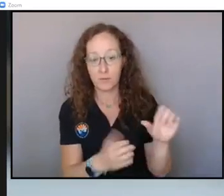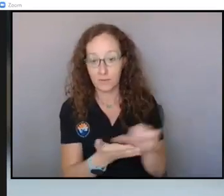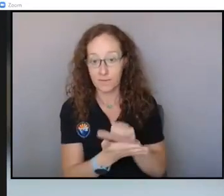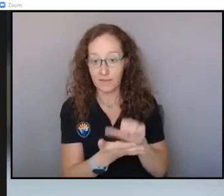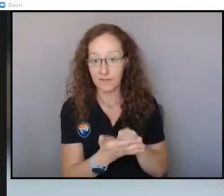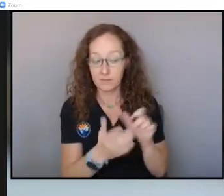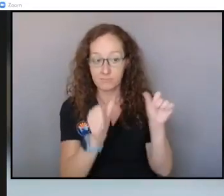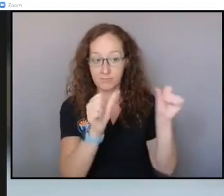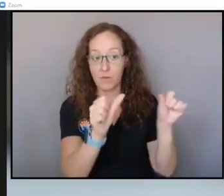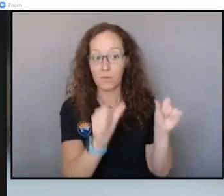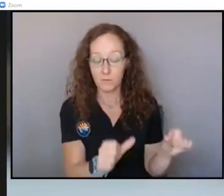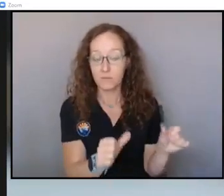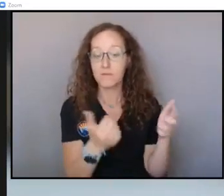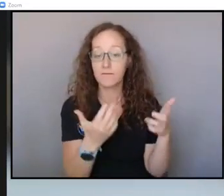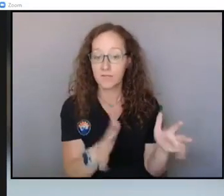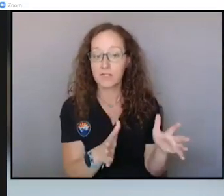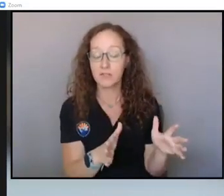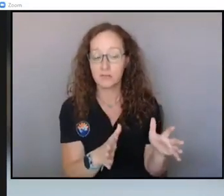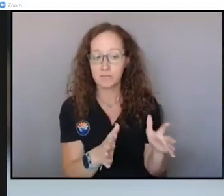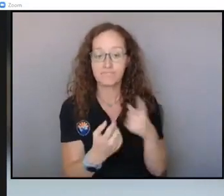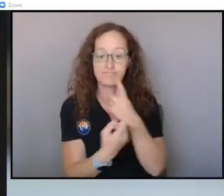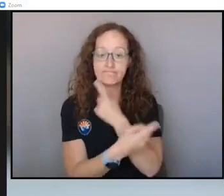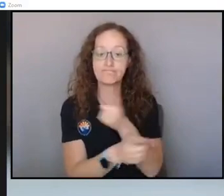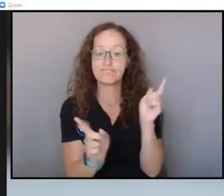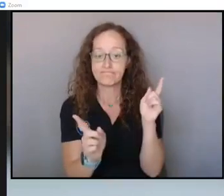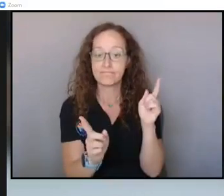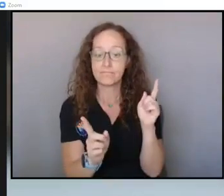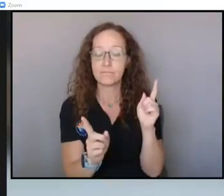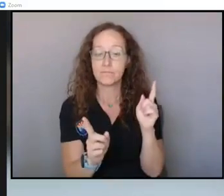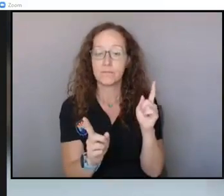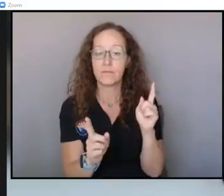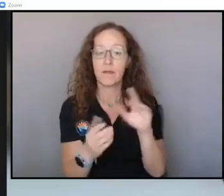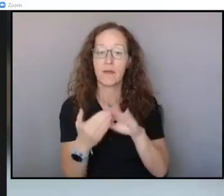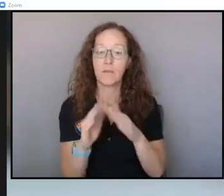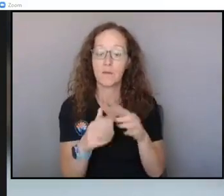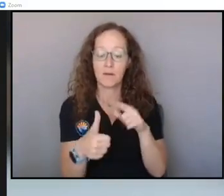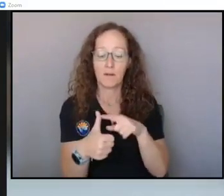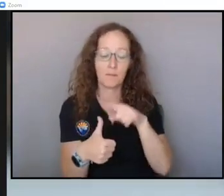BLACK LAKE RESORT AND HIDDEN LAKE THIS MORNING AT 8:00.